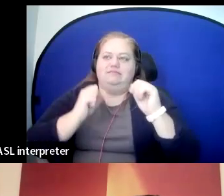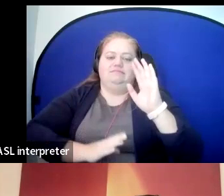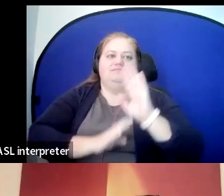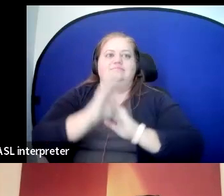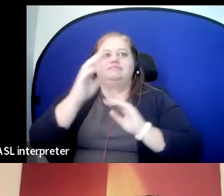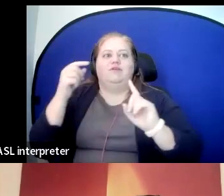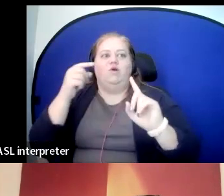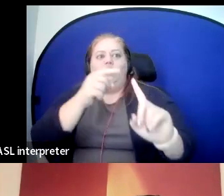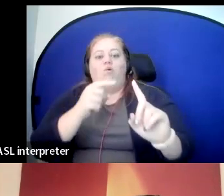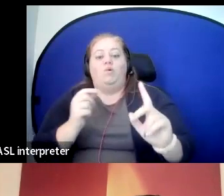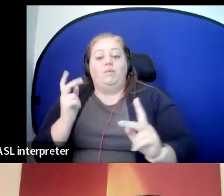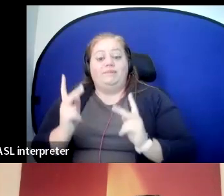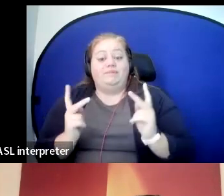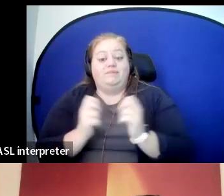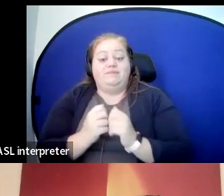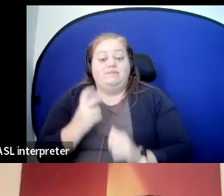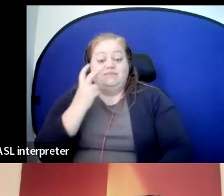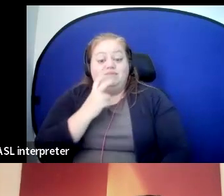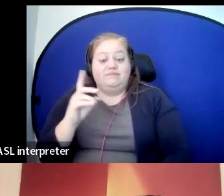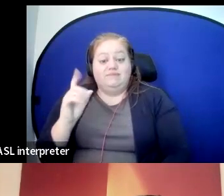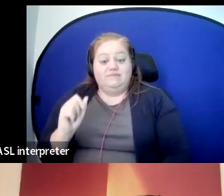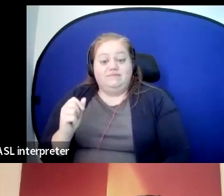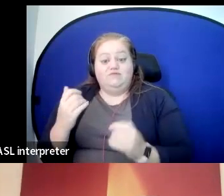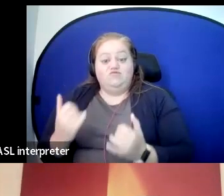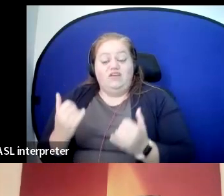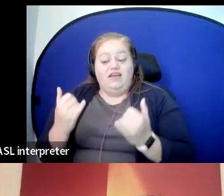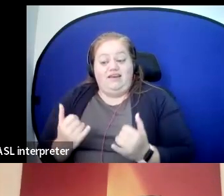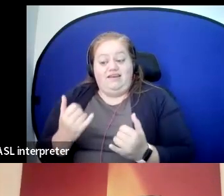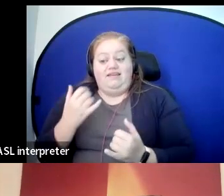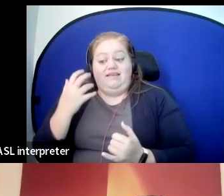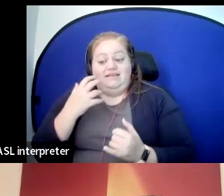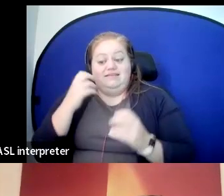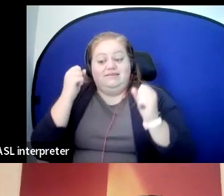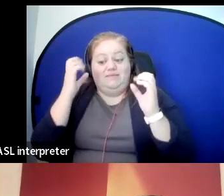on people with speech disabilities right now. And it's unbelievable how much of a change